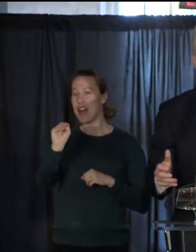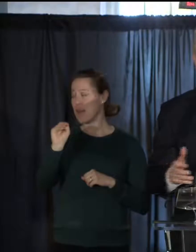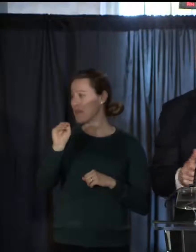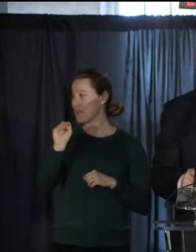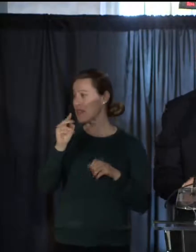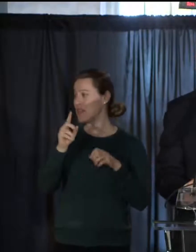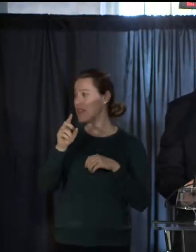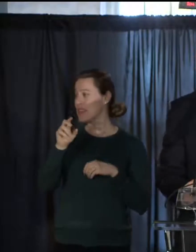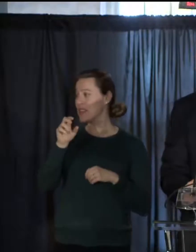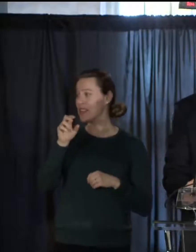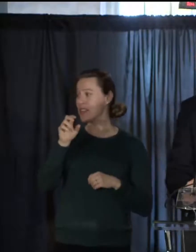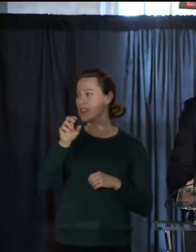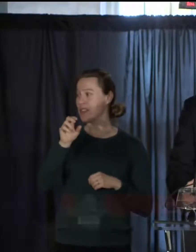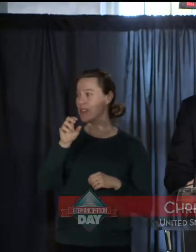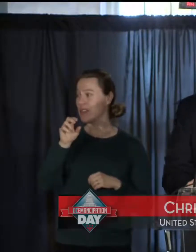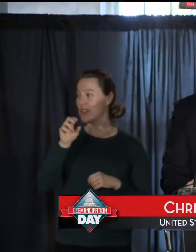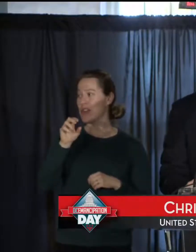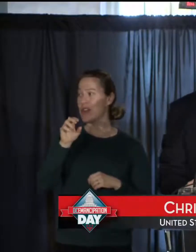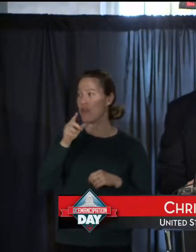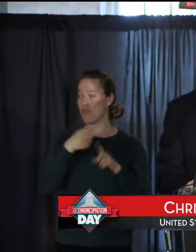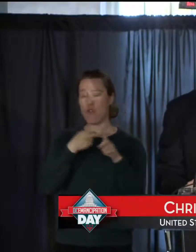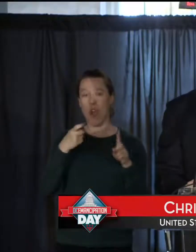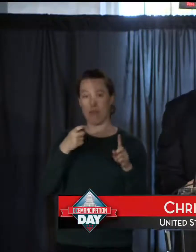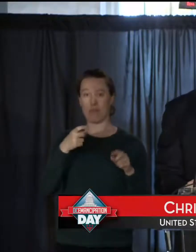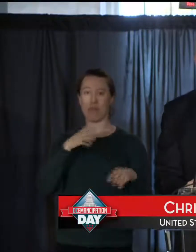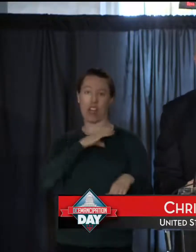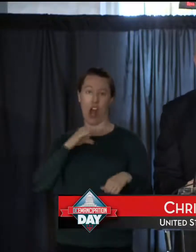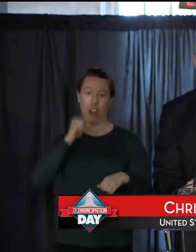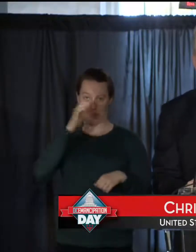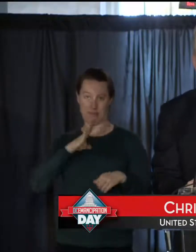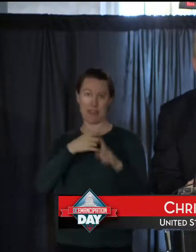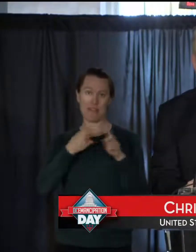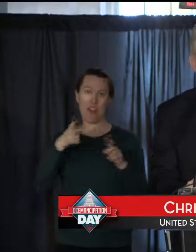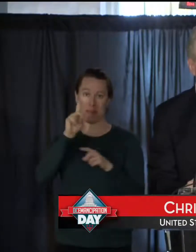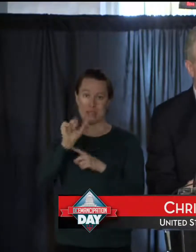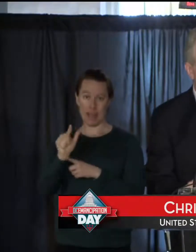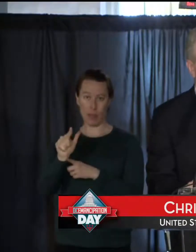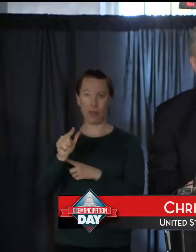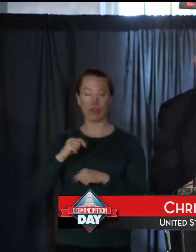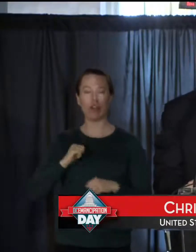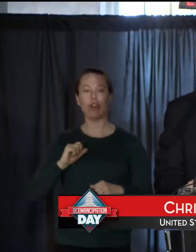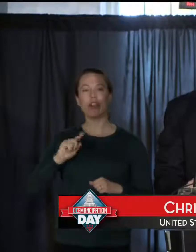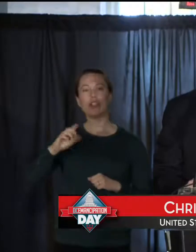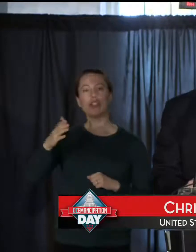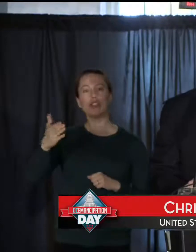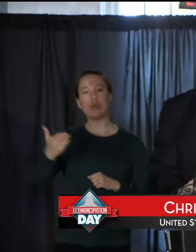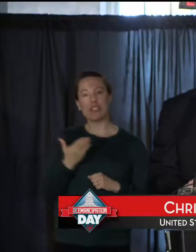CONGRESS RECONVENES TO INTRODUCE THE LEGISLATION FOR STATEHOOD